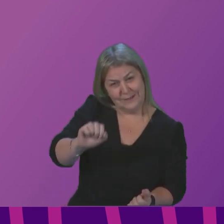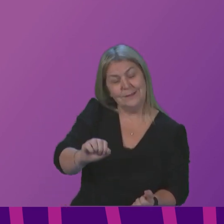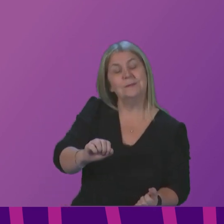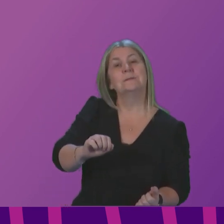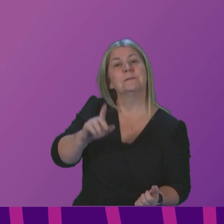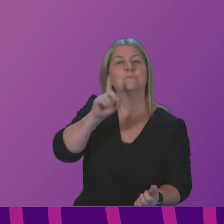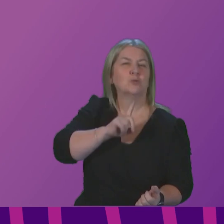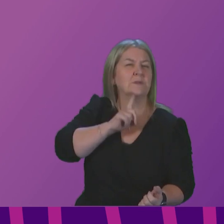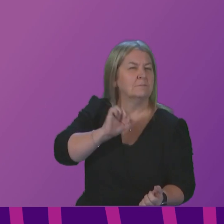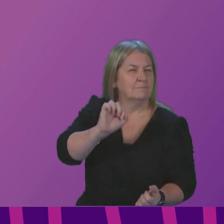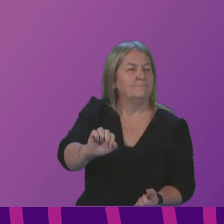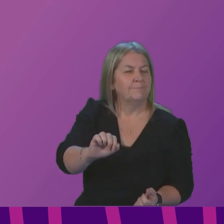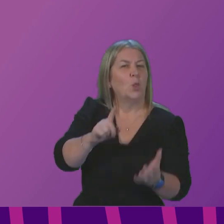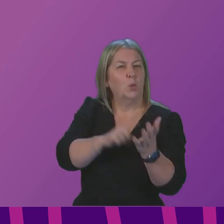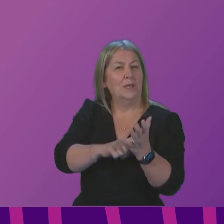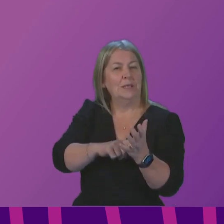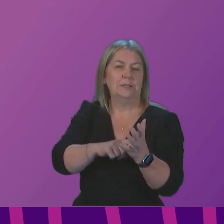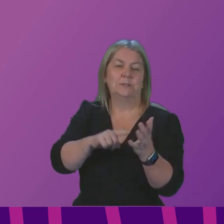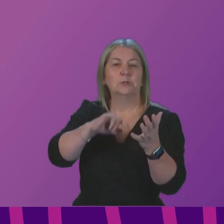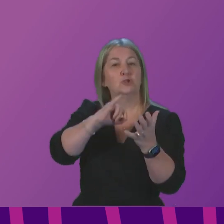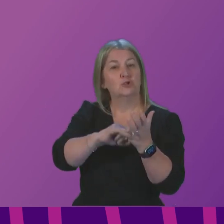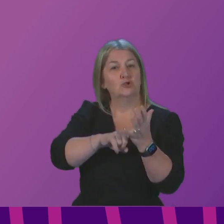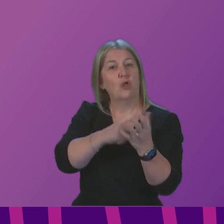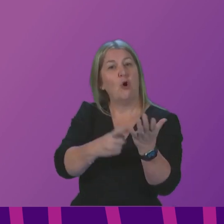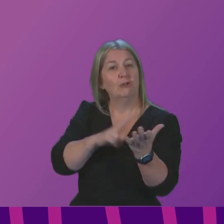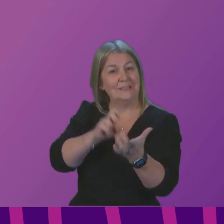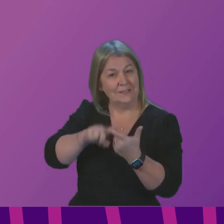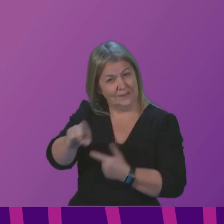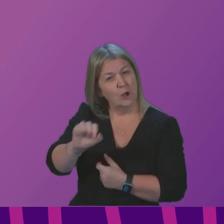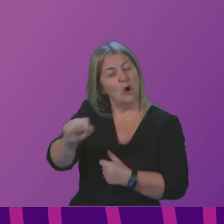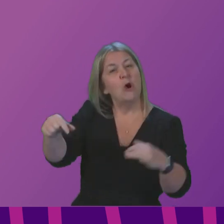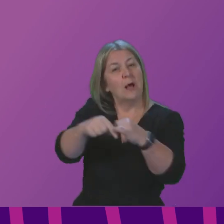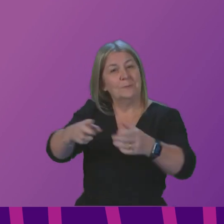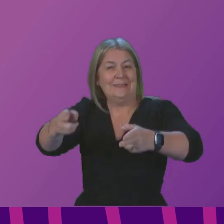Slorance, who died in December after being treated for cancer in the hospital. Andrew